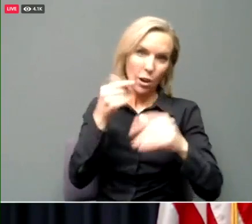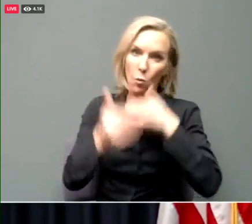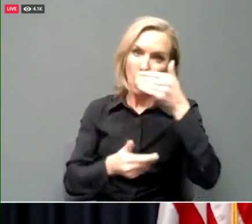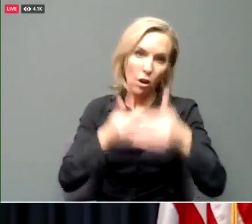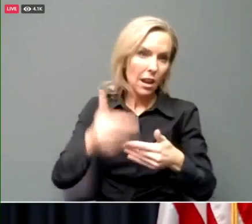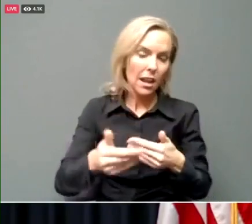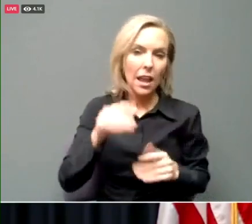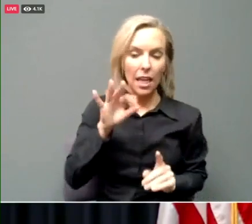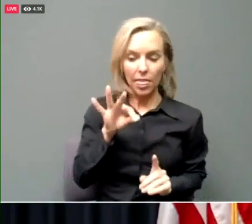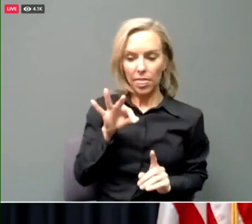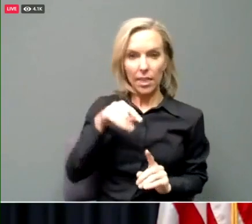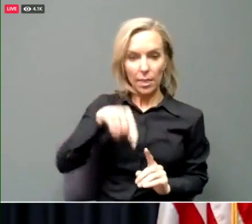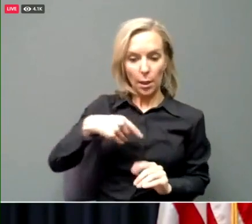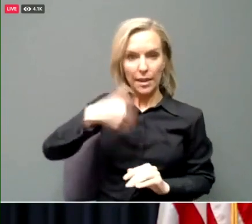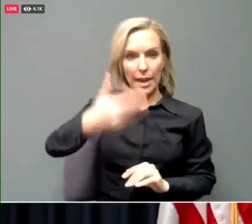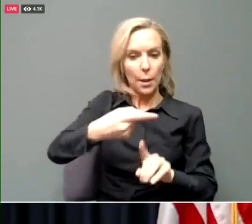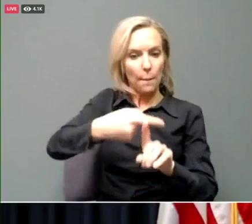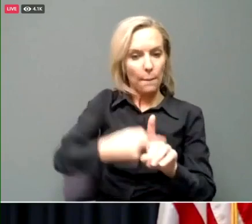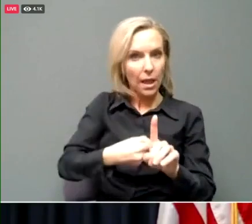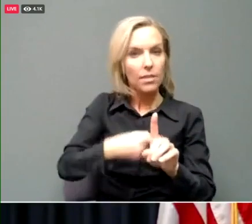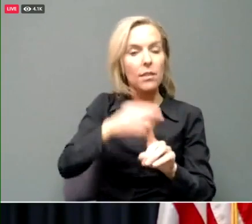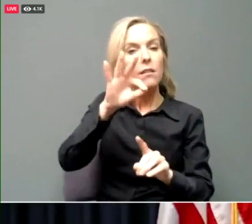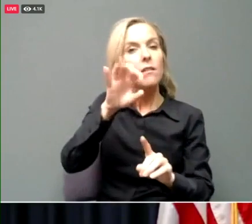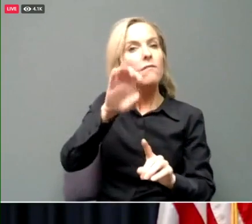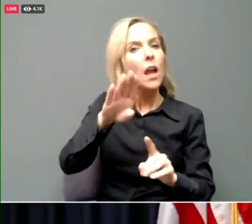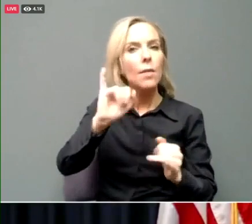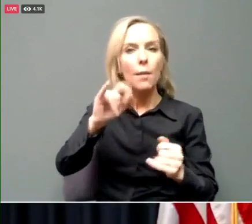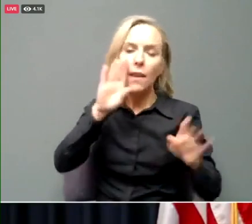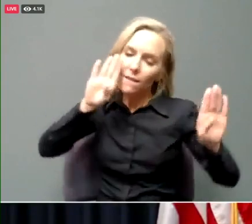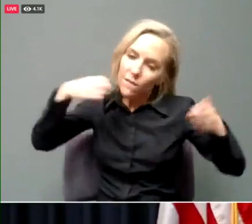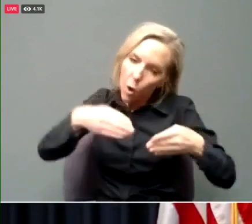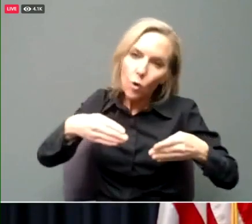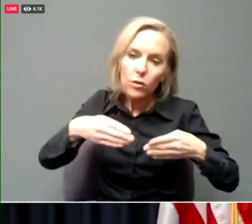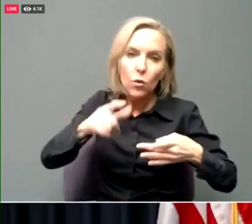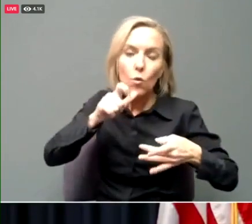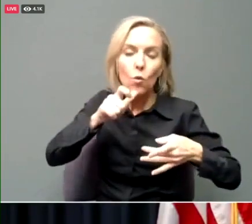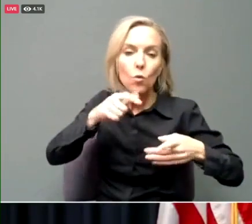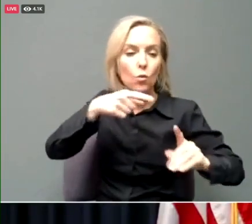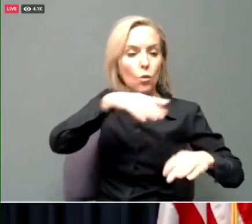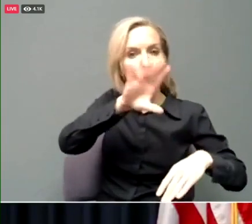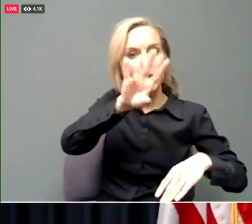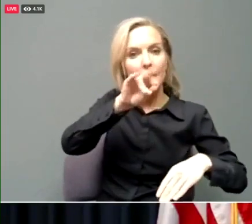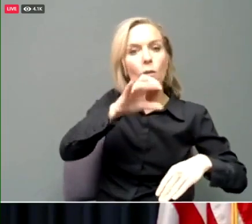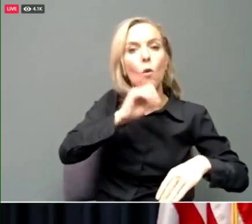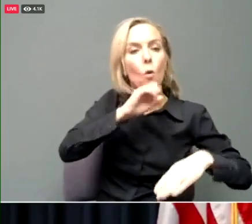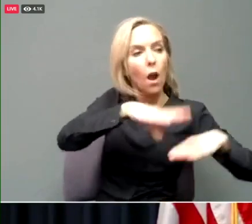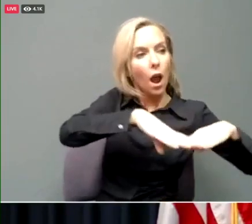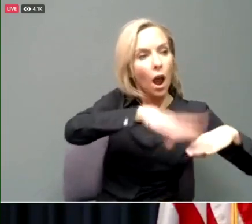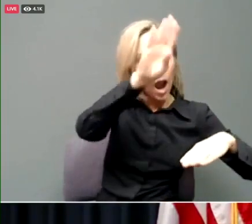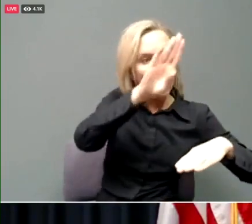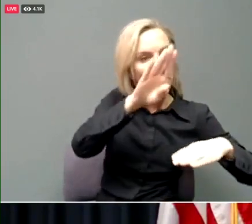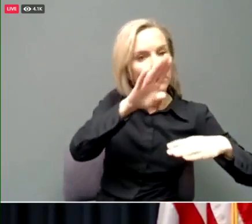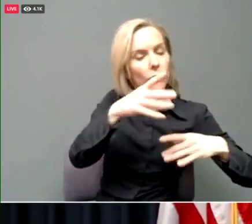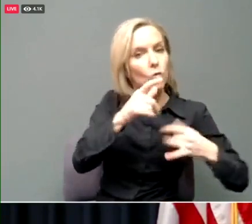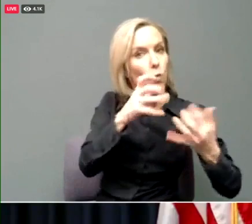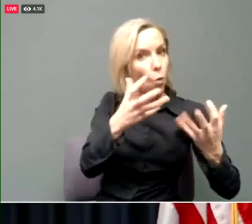and as we enter February, to get the rest of the folks who are 70 and up who want to get vaccinated, and I'm confident we're gonna make really good